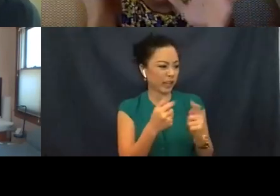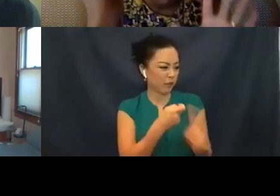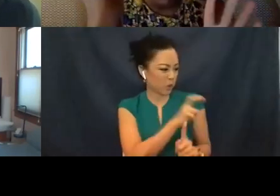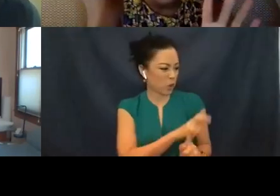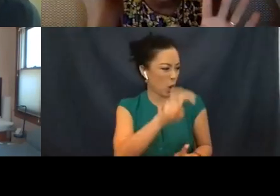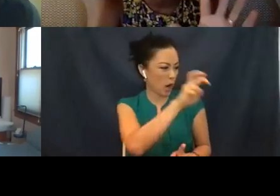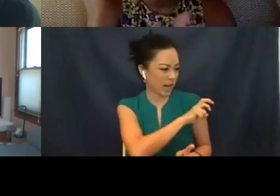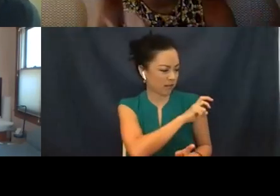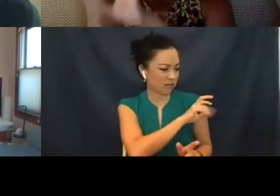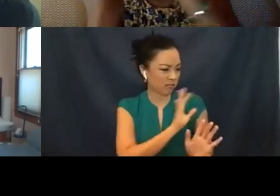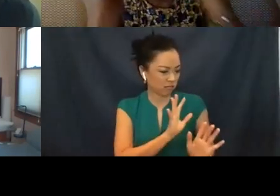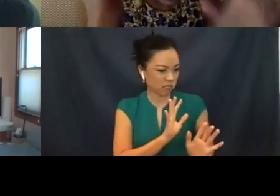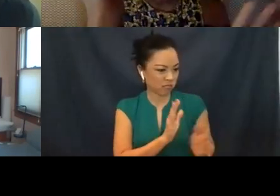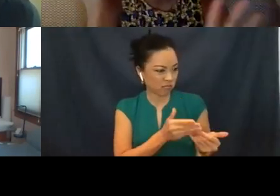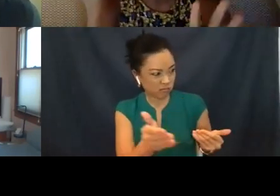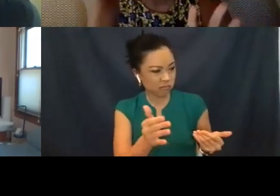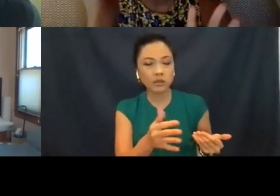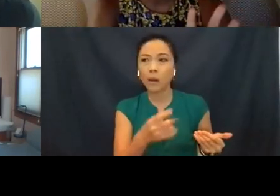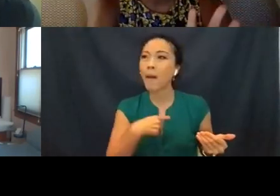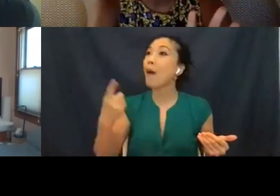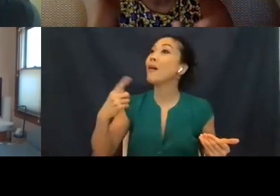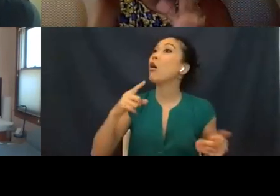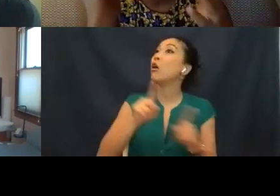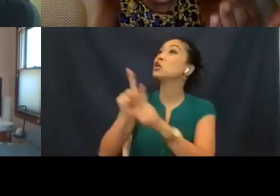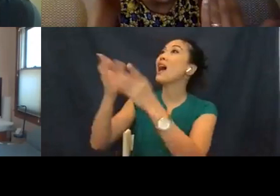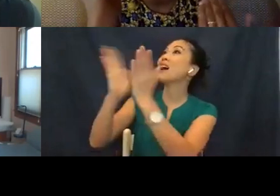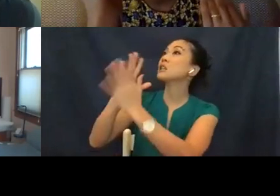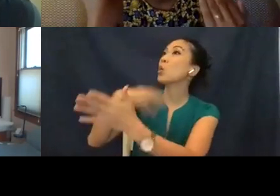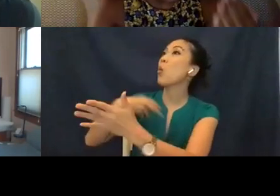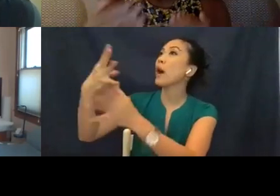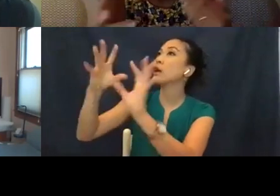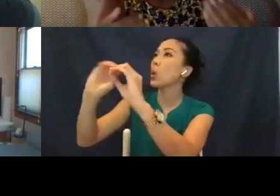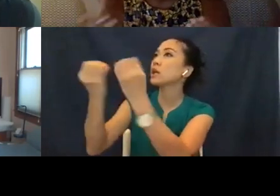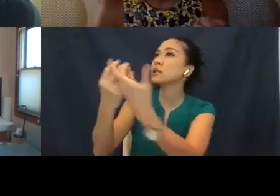both white-led organizations and black-led organizations, let's do the work